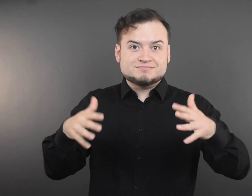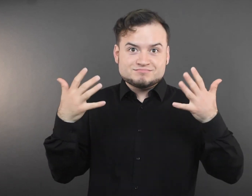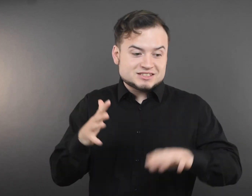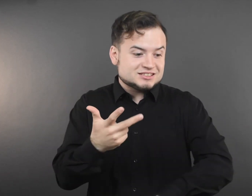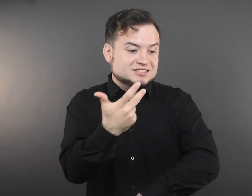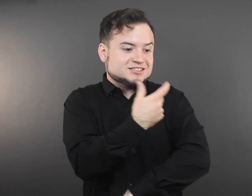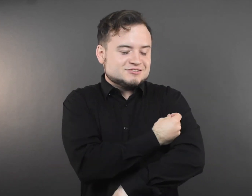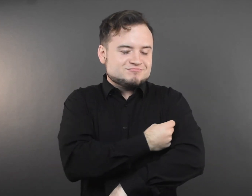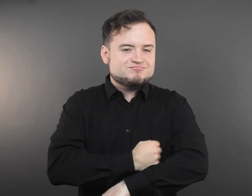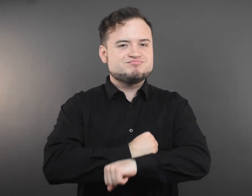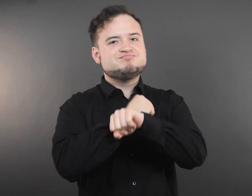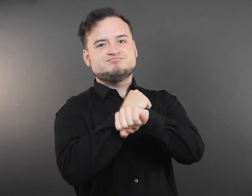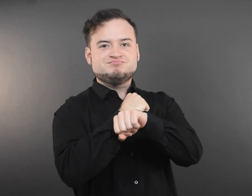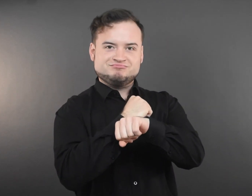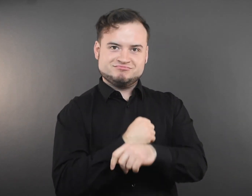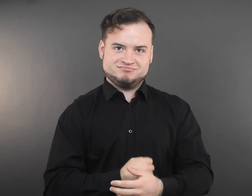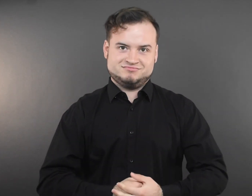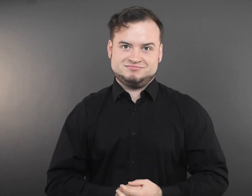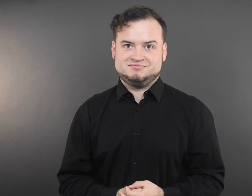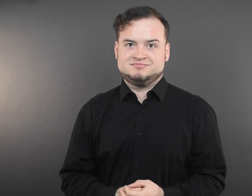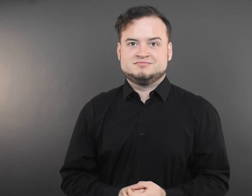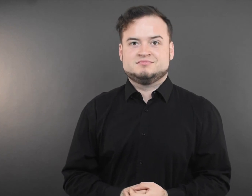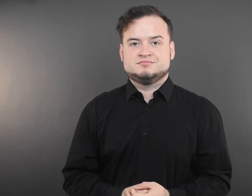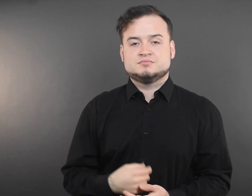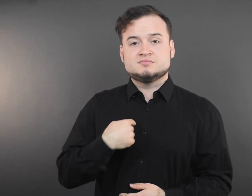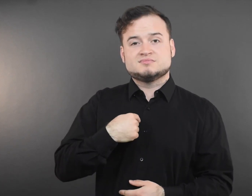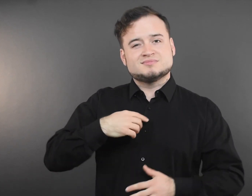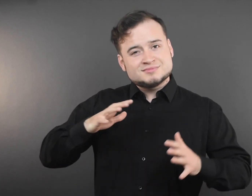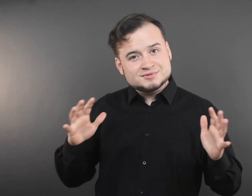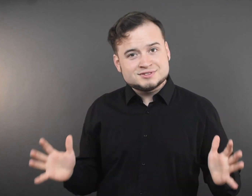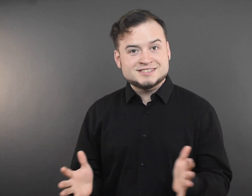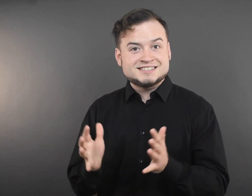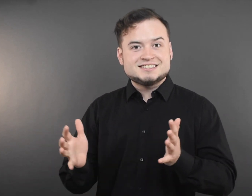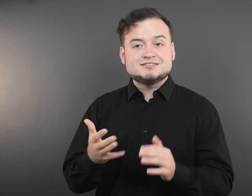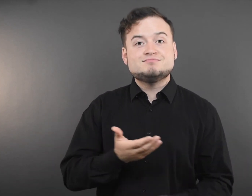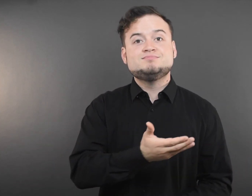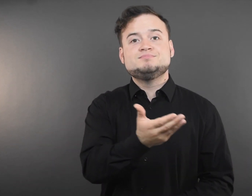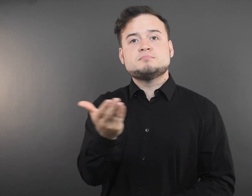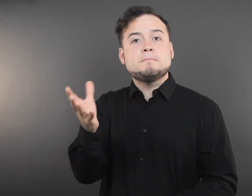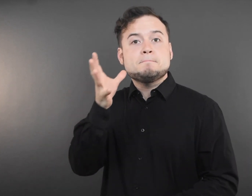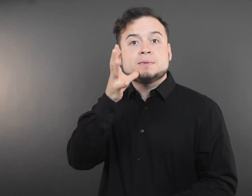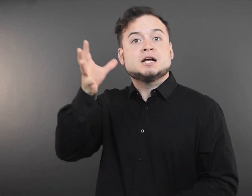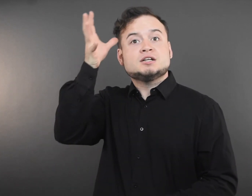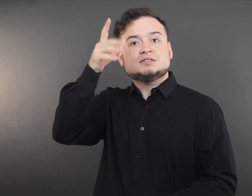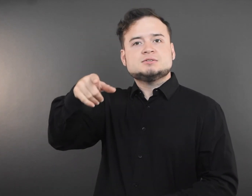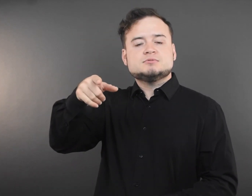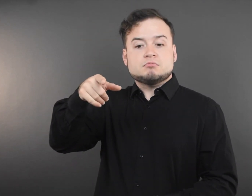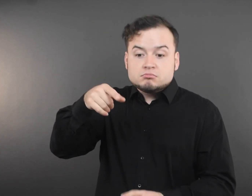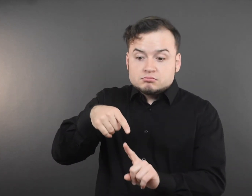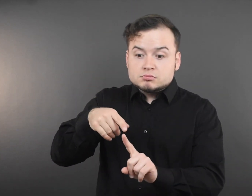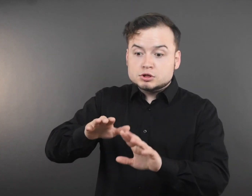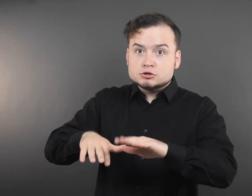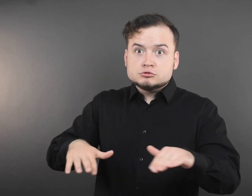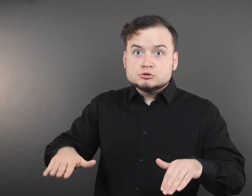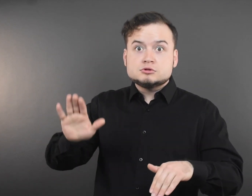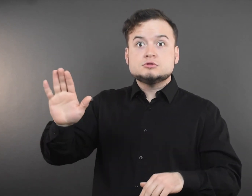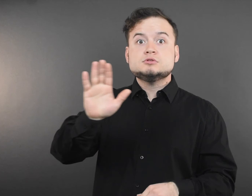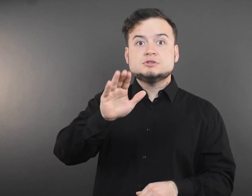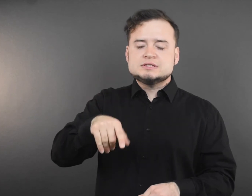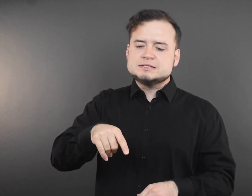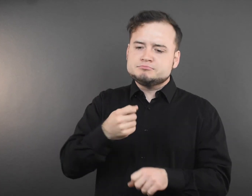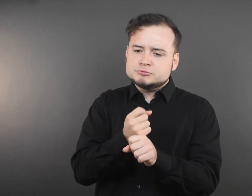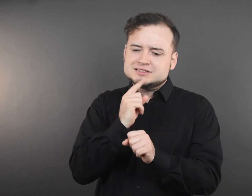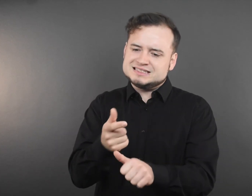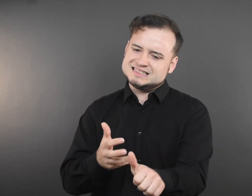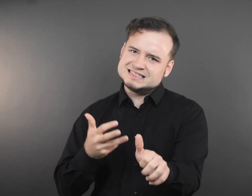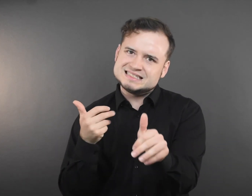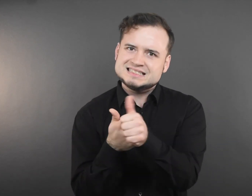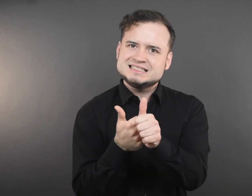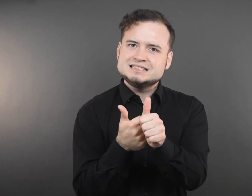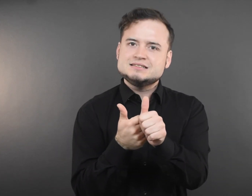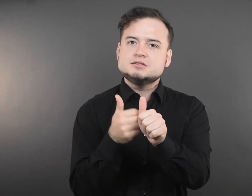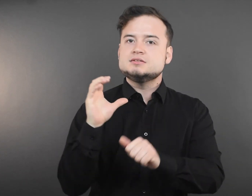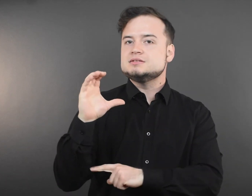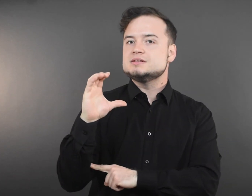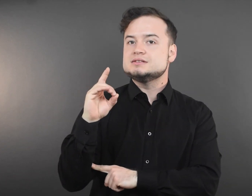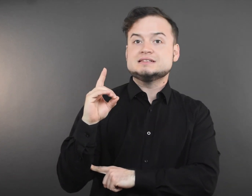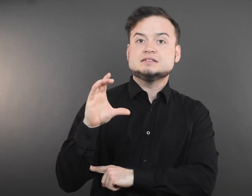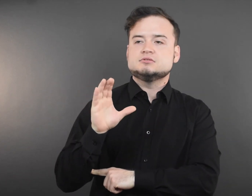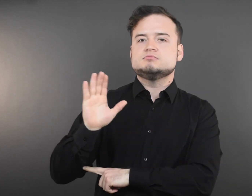I encourage parents to keep their children up to date with CDC’s COVID-19 vaccine recommendations.